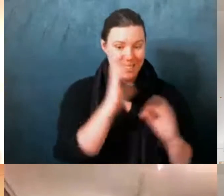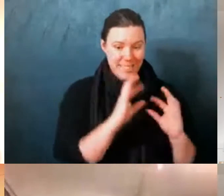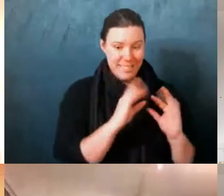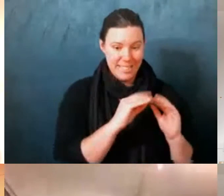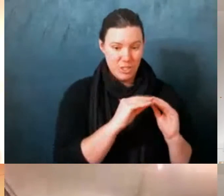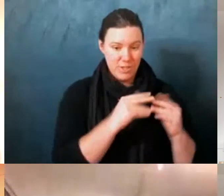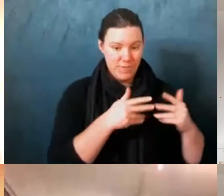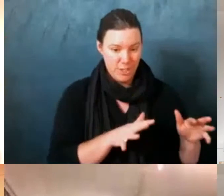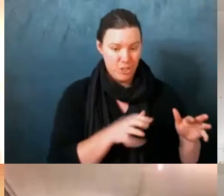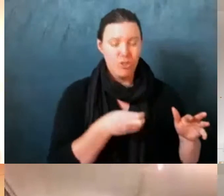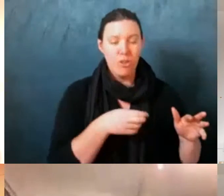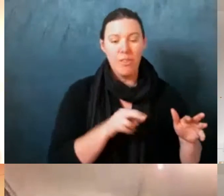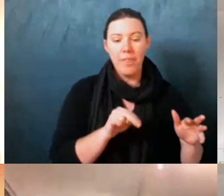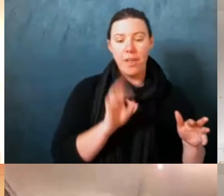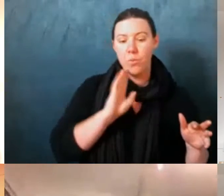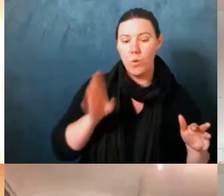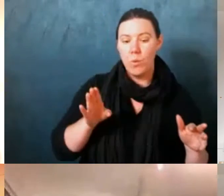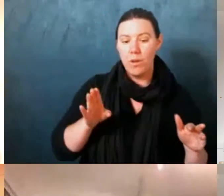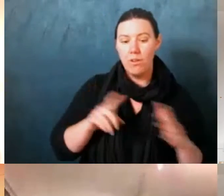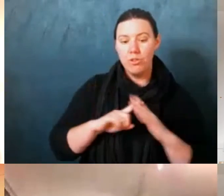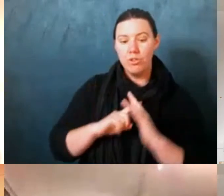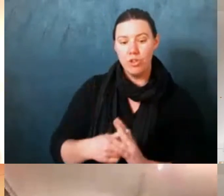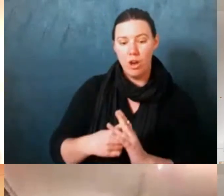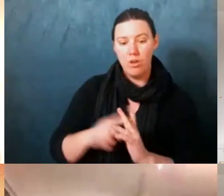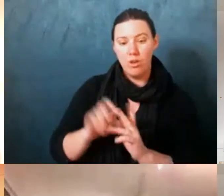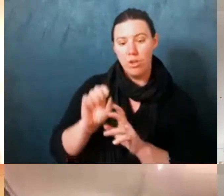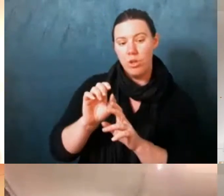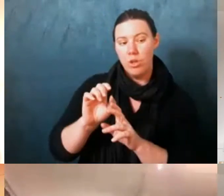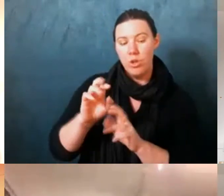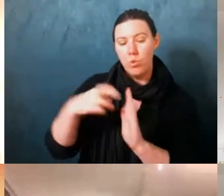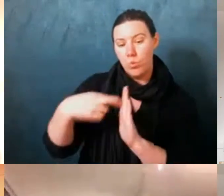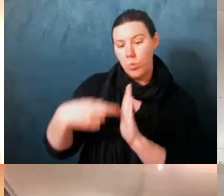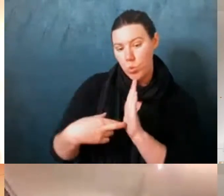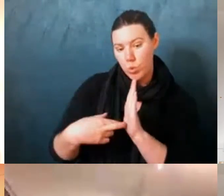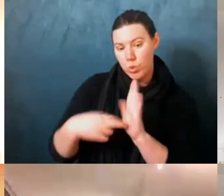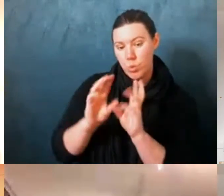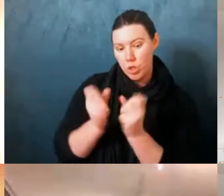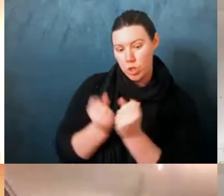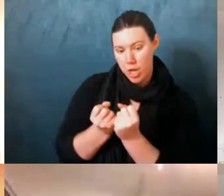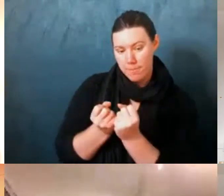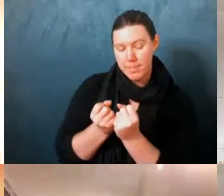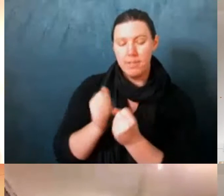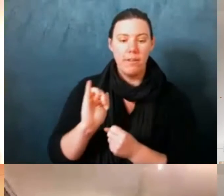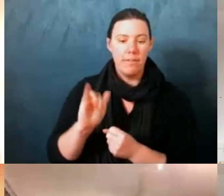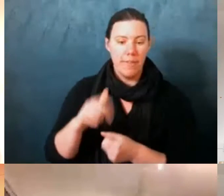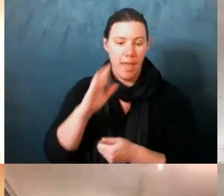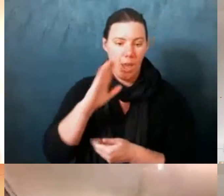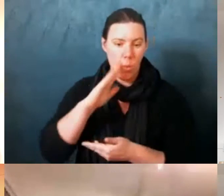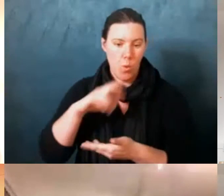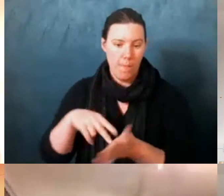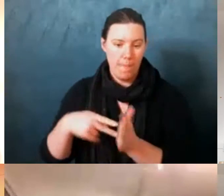we'll move to Rules Workshops, and those will allow us to go through rule language,